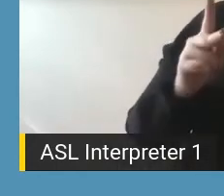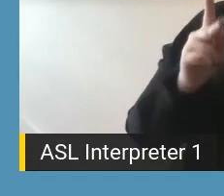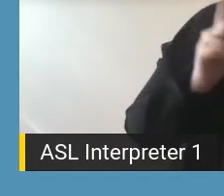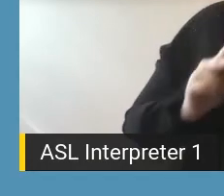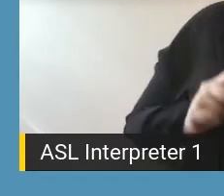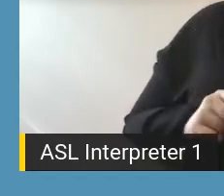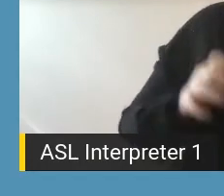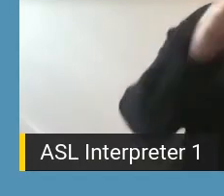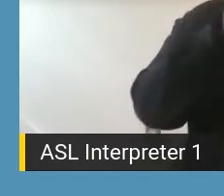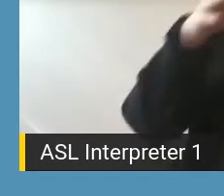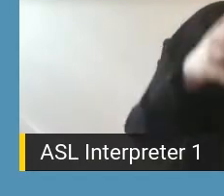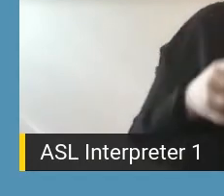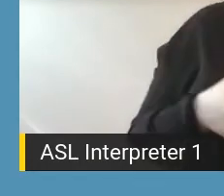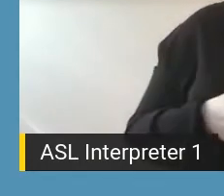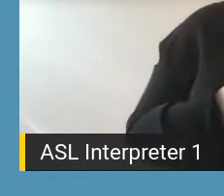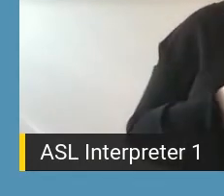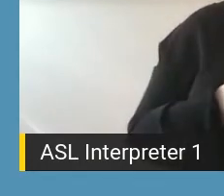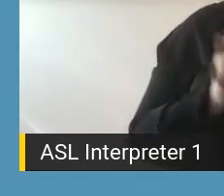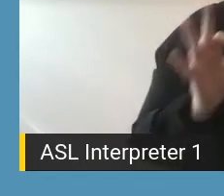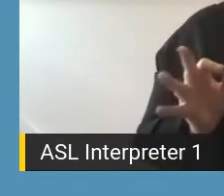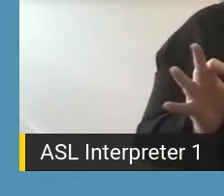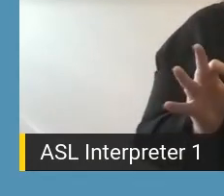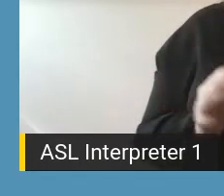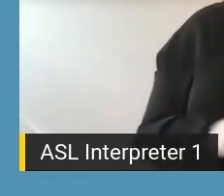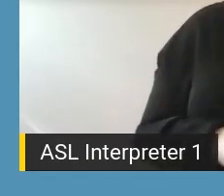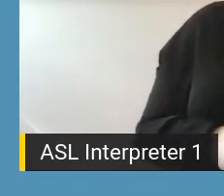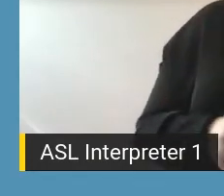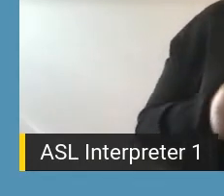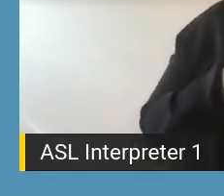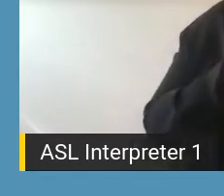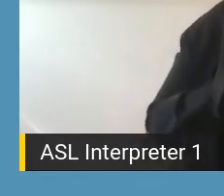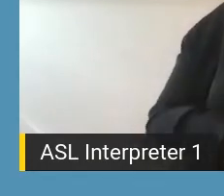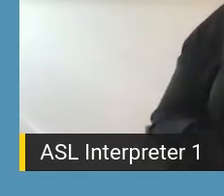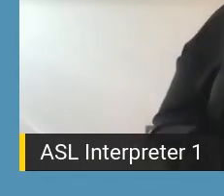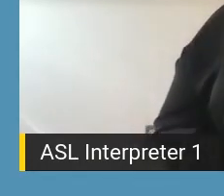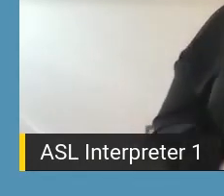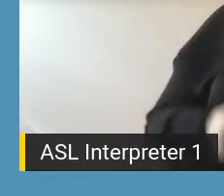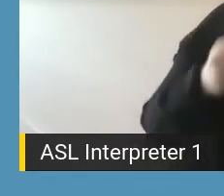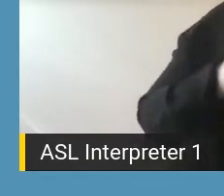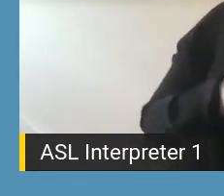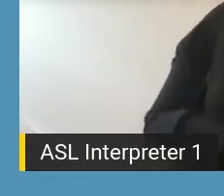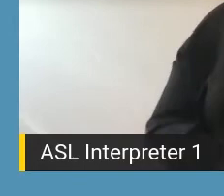but I was walking around on a windy farm while driving around Iceland. So I used one mic